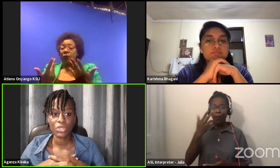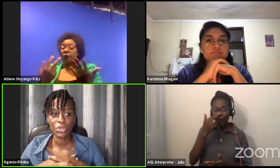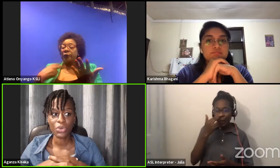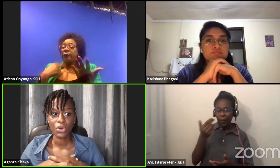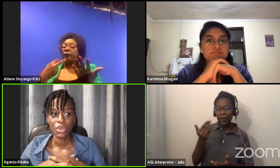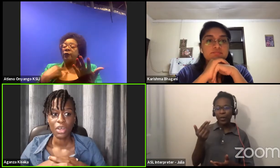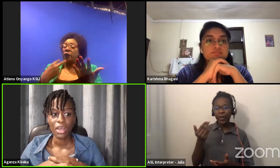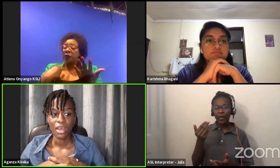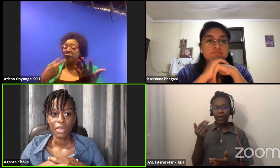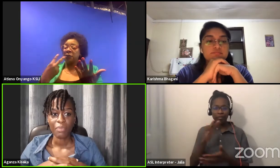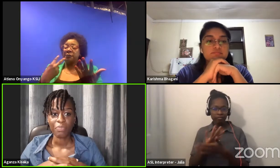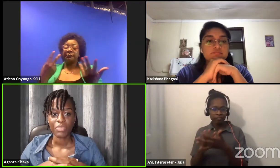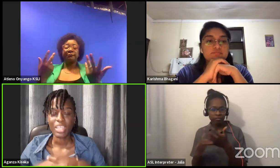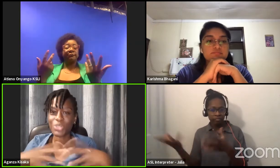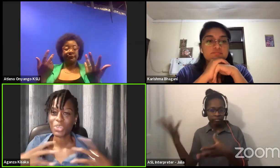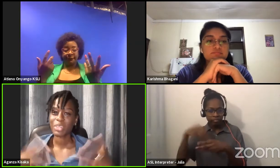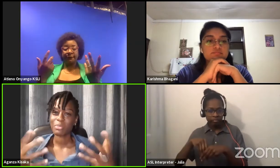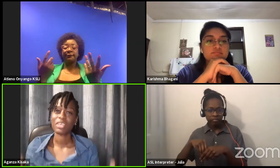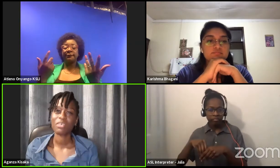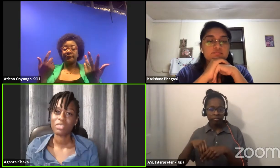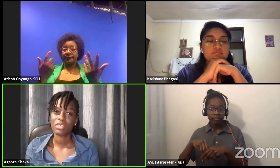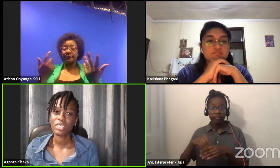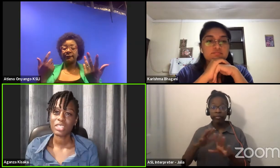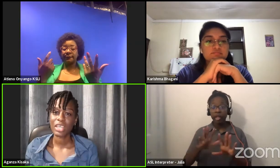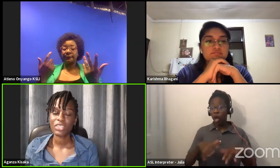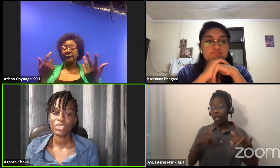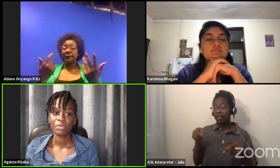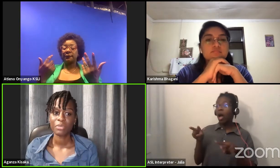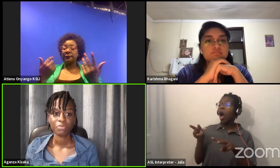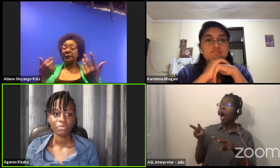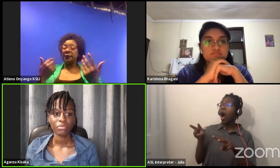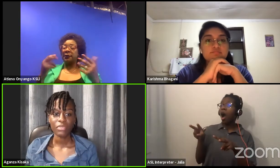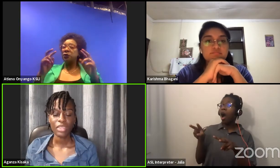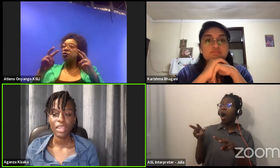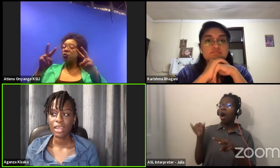They saw themselves on stage and the audience that came back